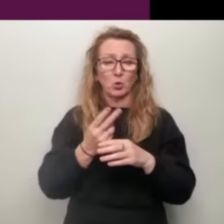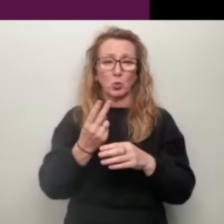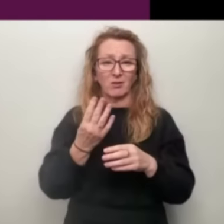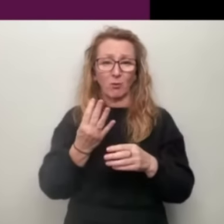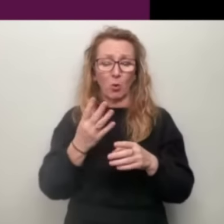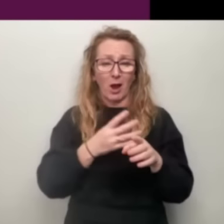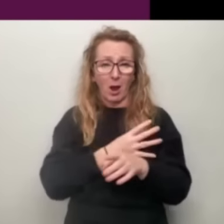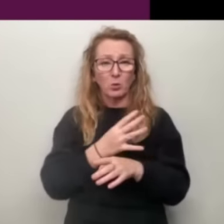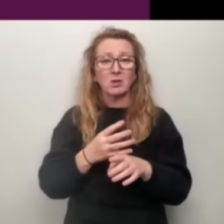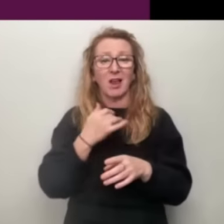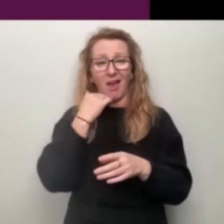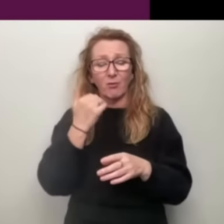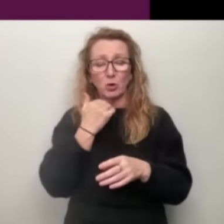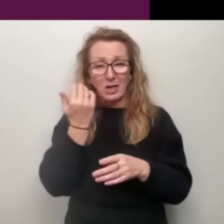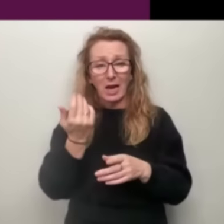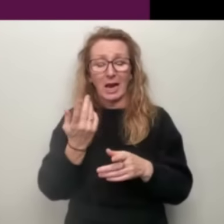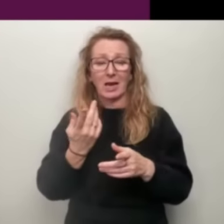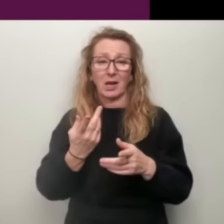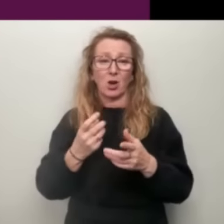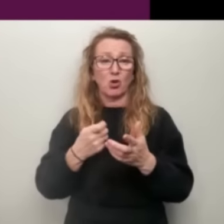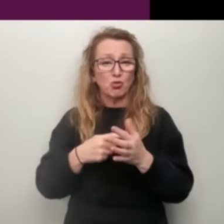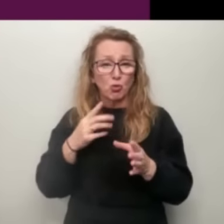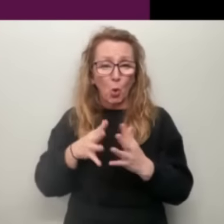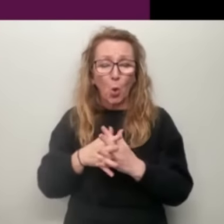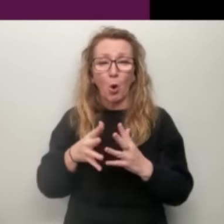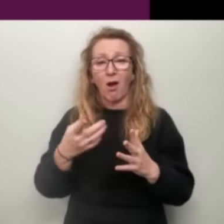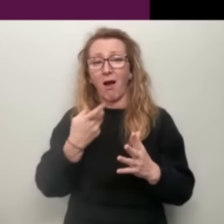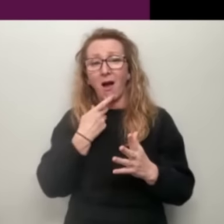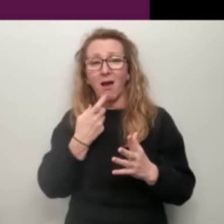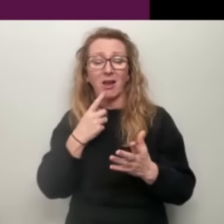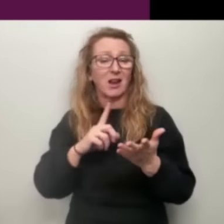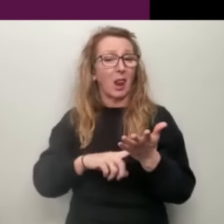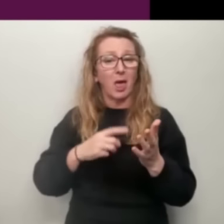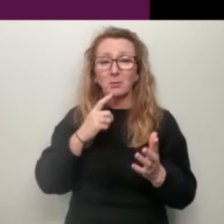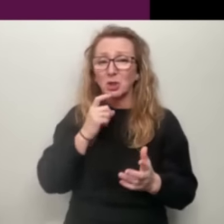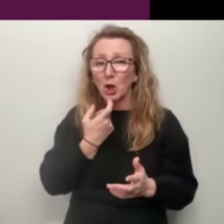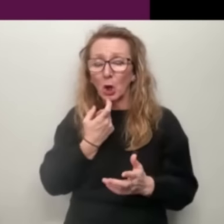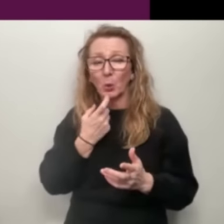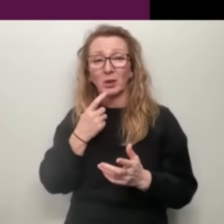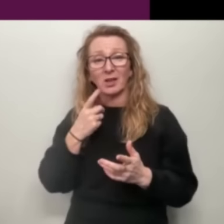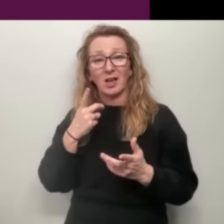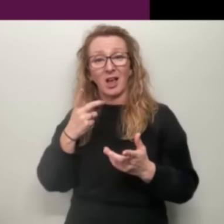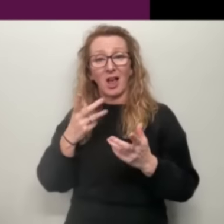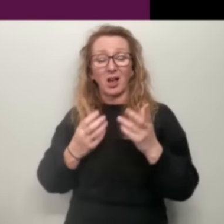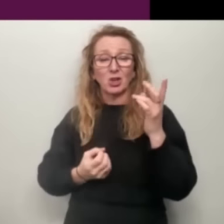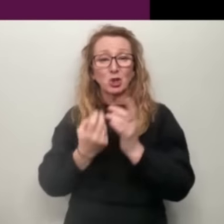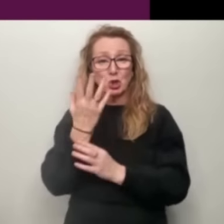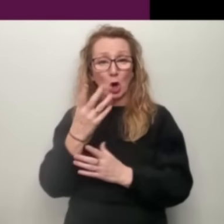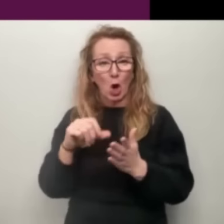and the raw materials of iron ore and limestone along with the charcoal needed for fuel being fed into the furnace from the open top.